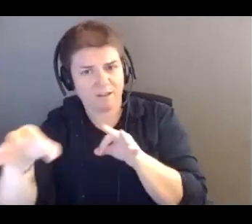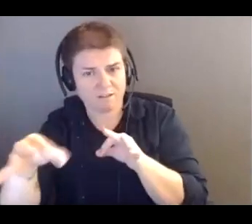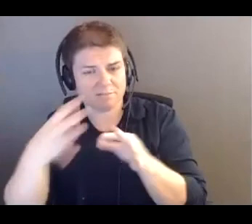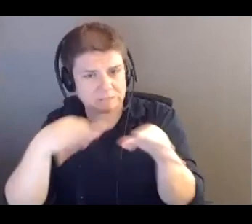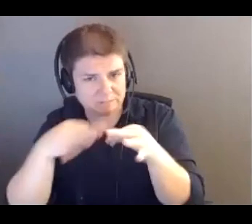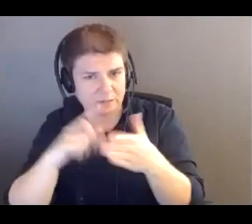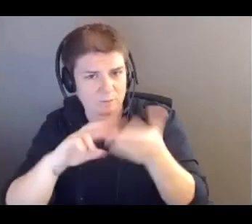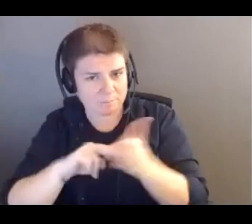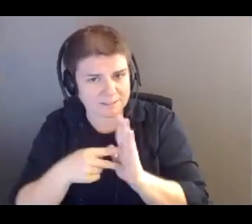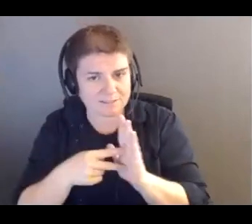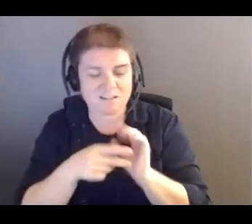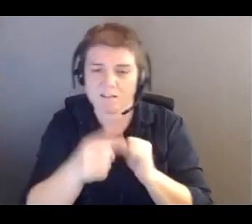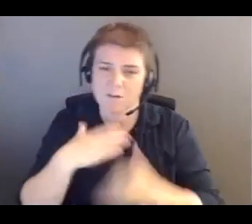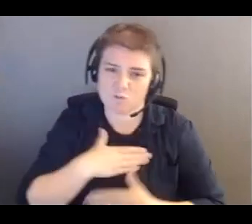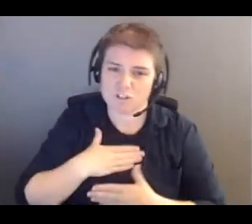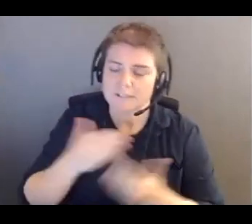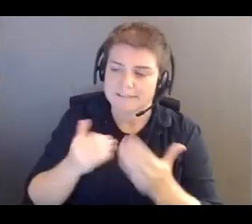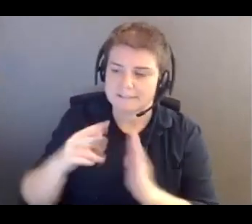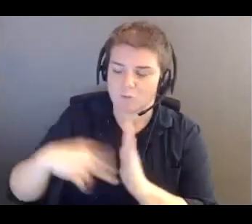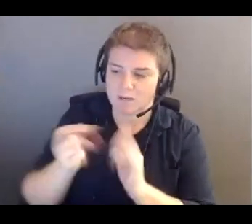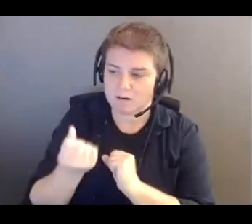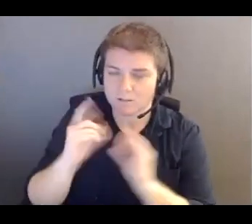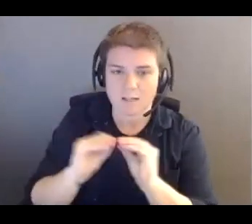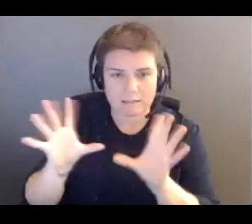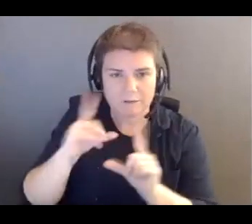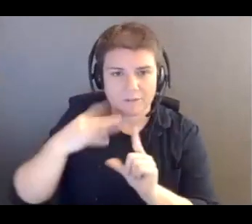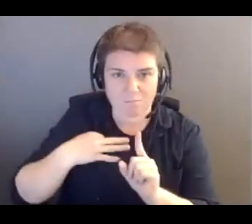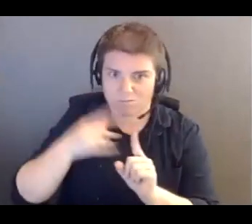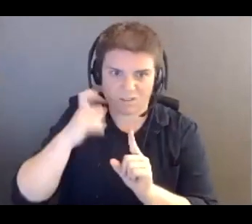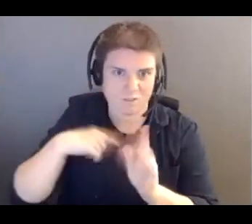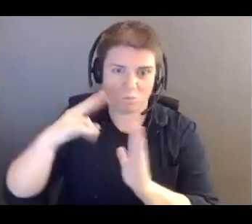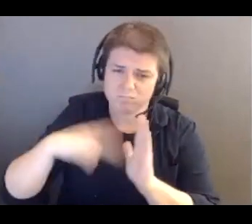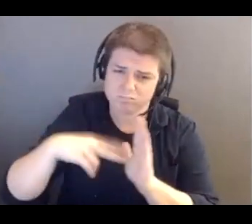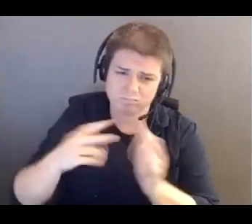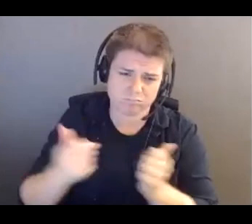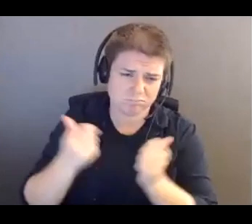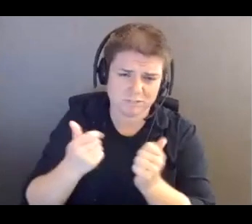to easily read and understand an application since they will be reading so many. It can